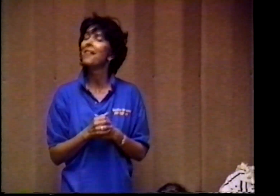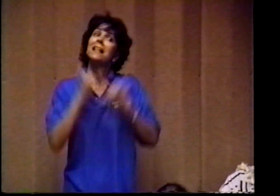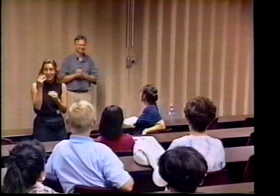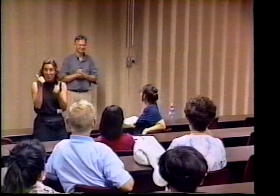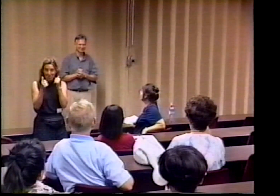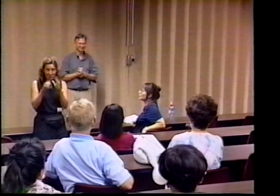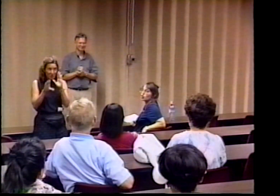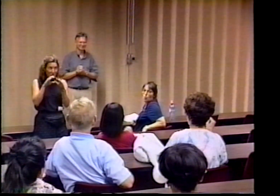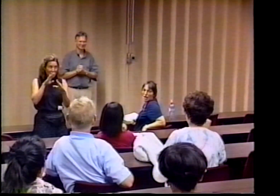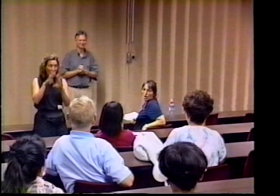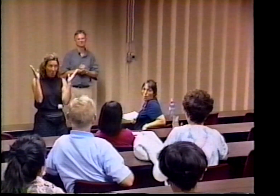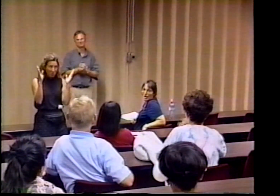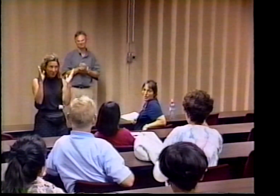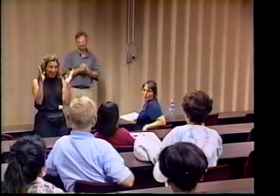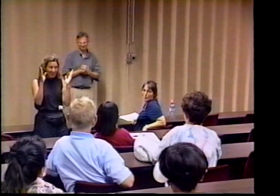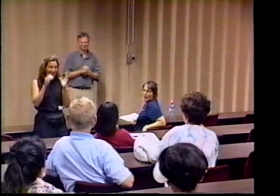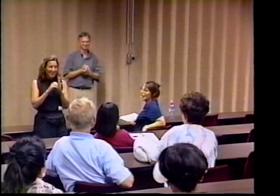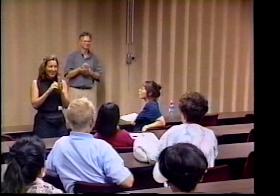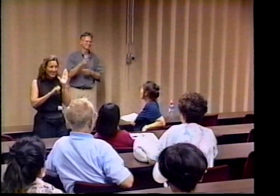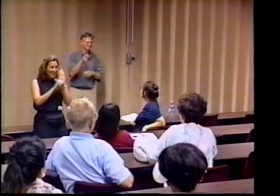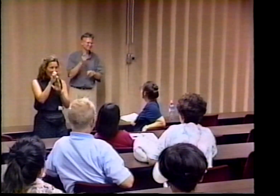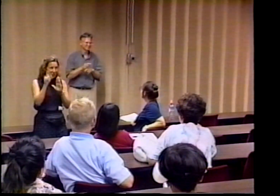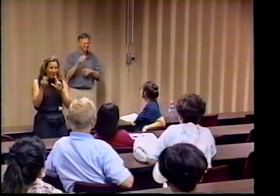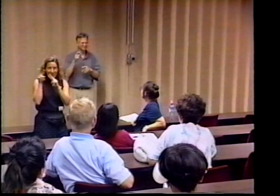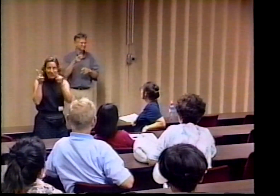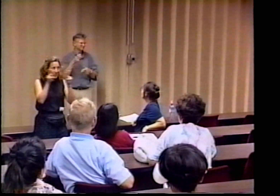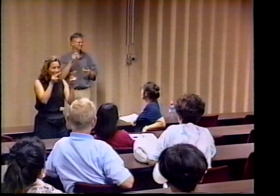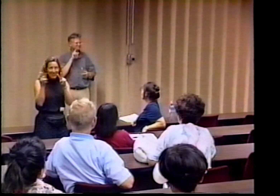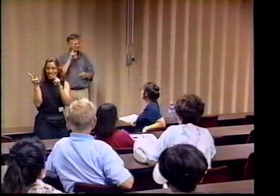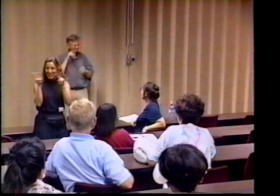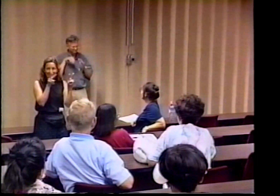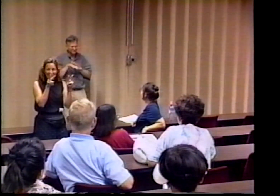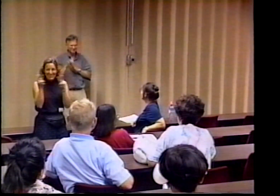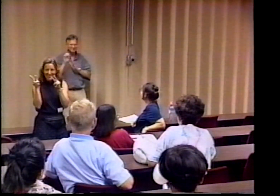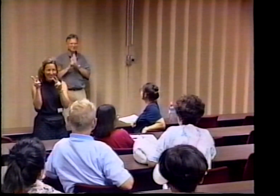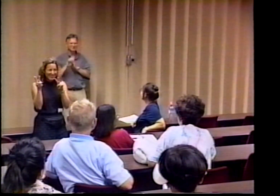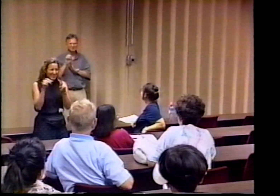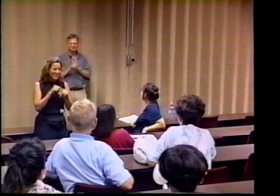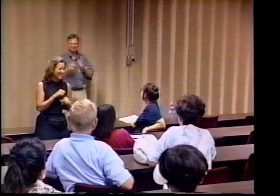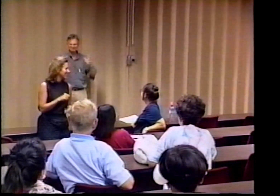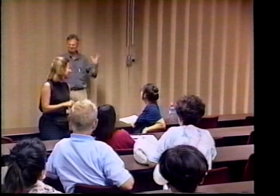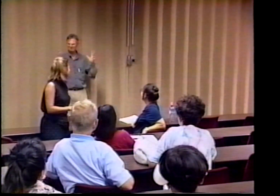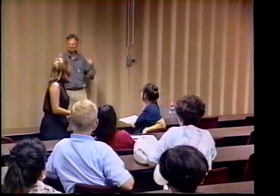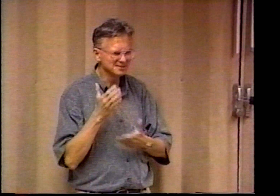Hawaii's Deaf Celebration gave island residences a chance to learn about deaf culture through folklore.